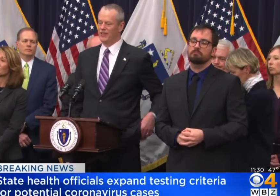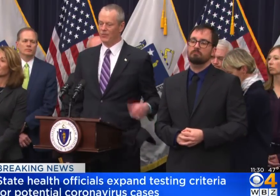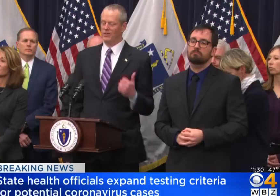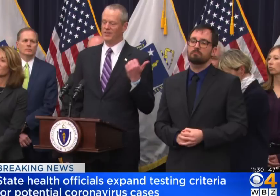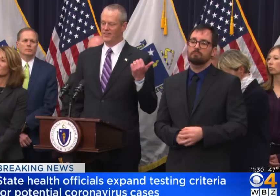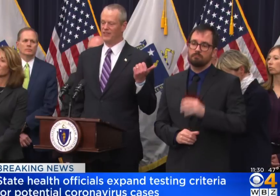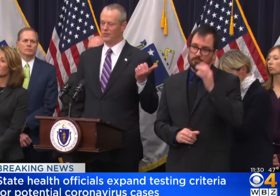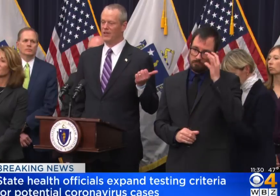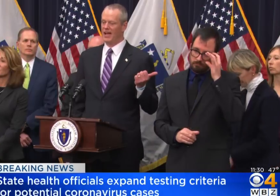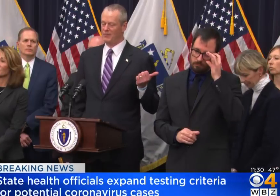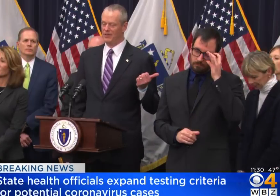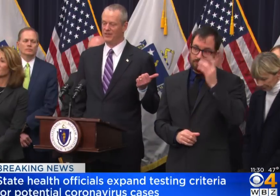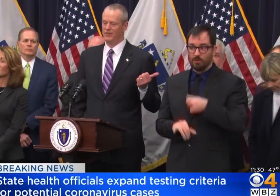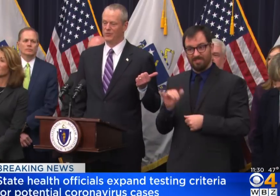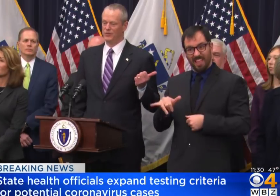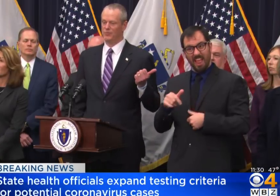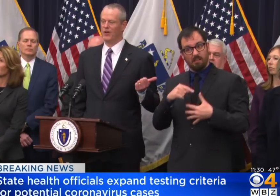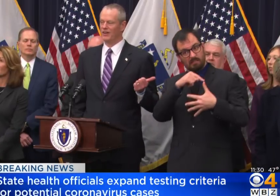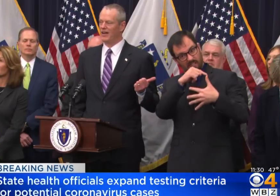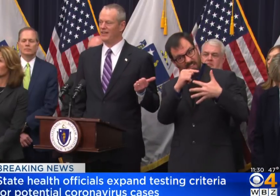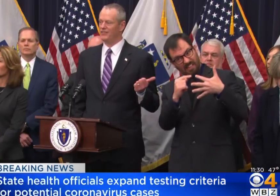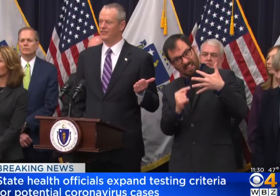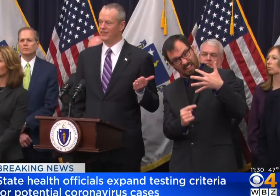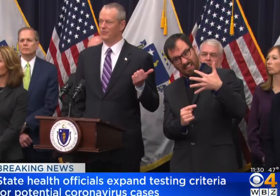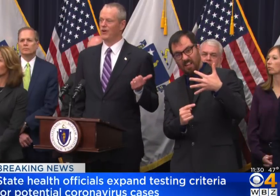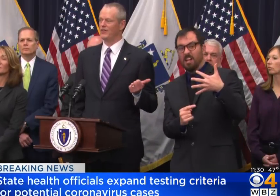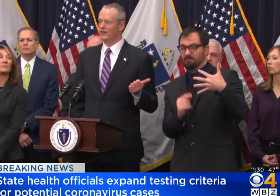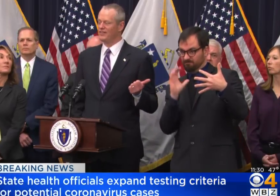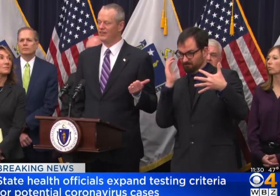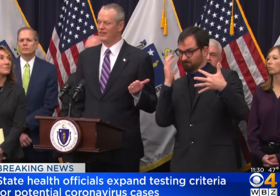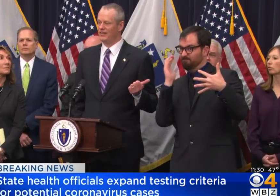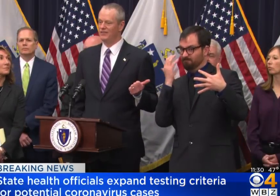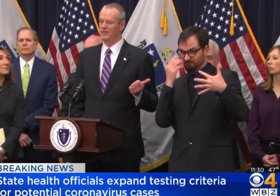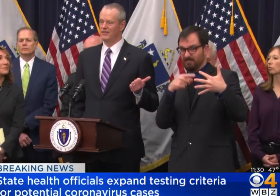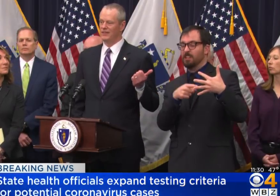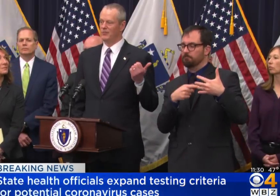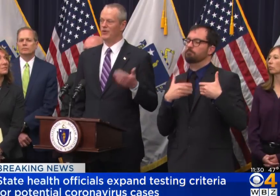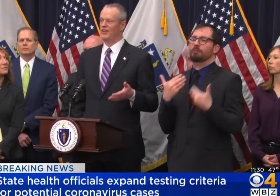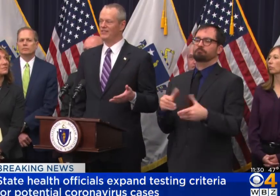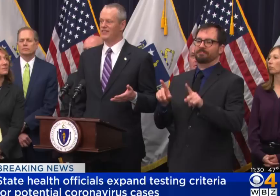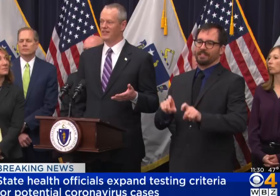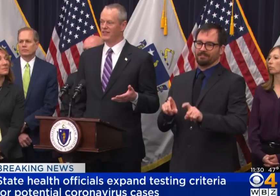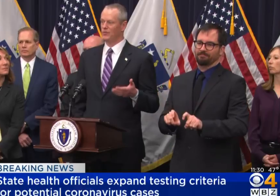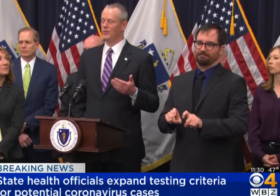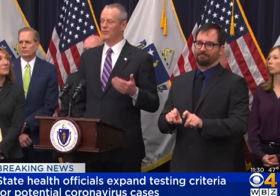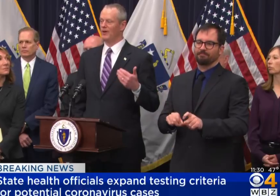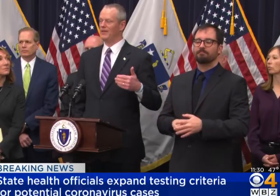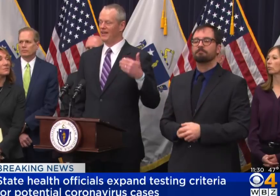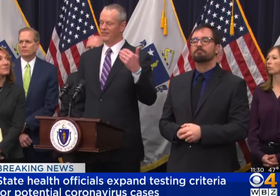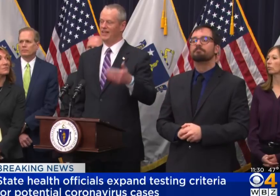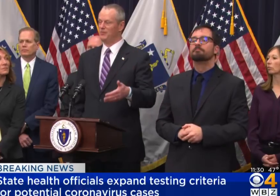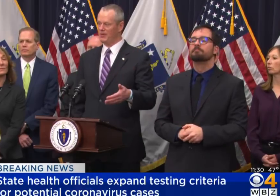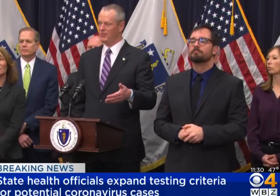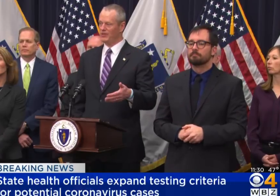GUIDELINES IT WAS HIGHLY LIKELY THAT YOU PROBABLY HAD IT. ONE IN FOUR OF PEOPLE TESTED TESTED AFFIRMATIVELY. ONE OF THE THINGS THAT WILL